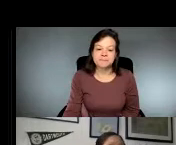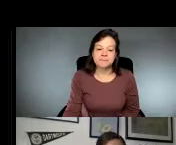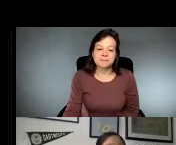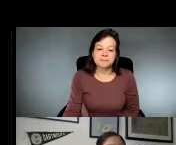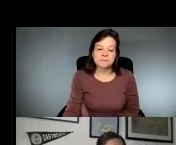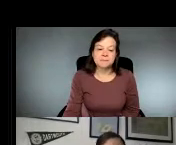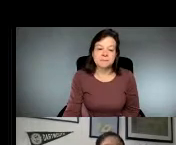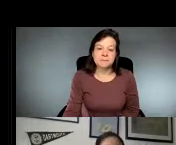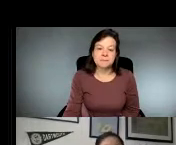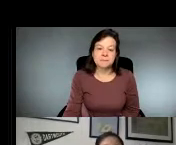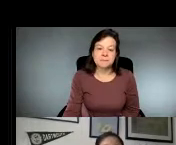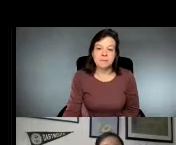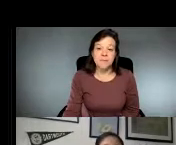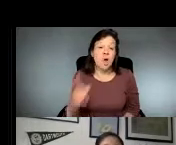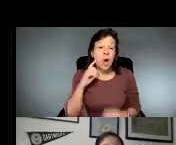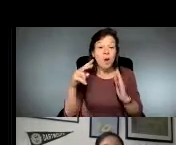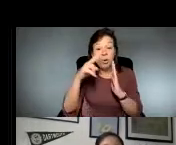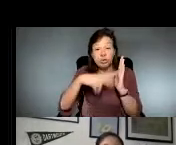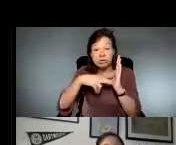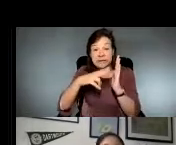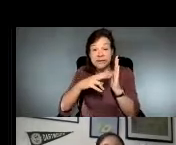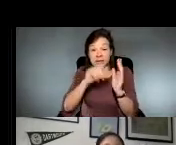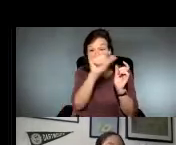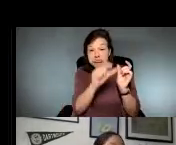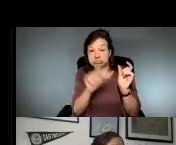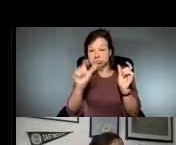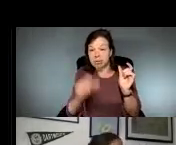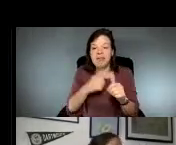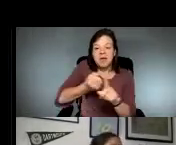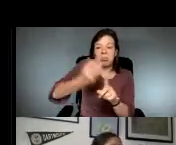and then I'll go into some greater detail about each one.